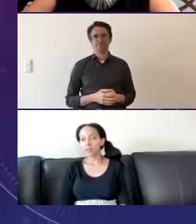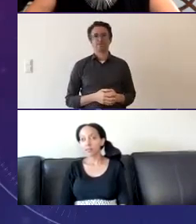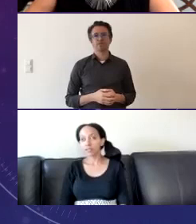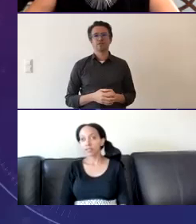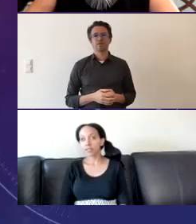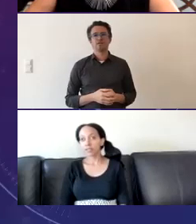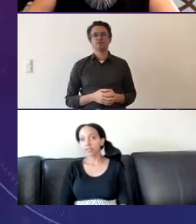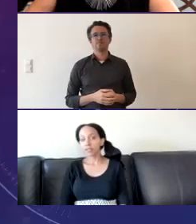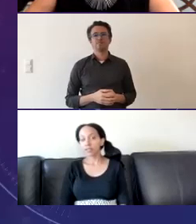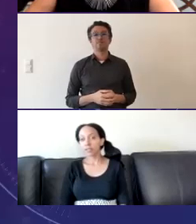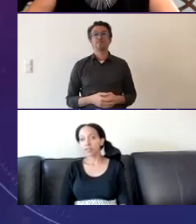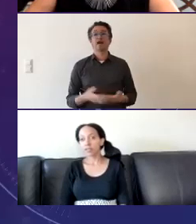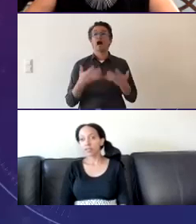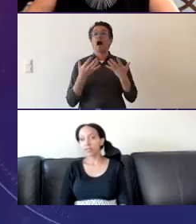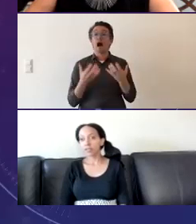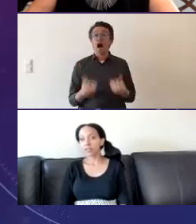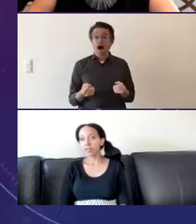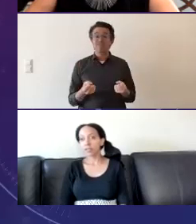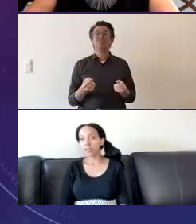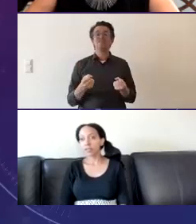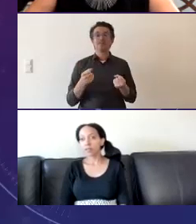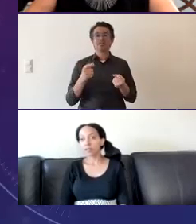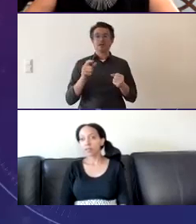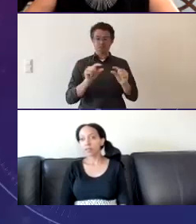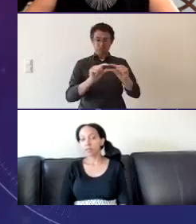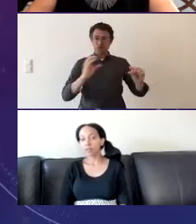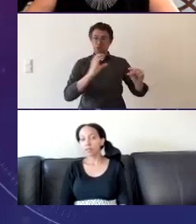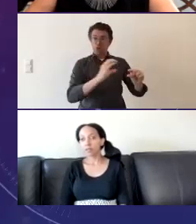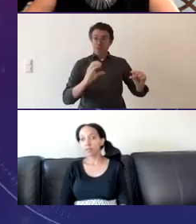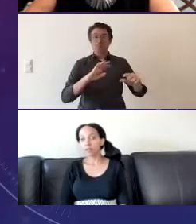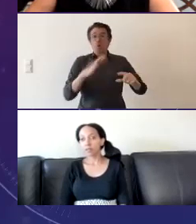professional captioner who is connected to the closed caption and doom but if